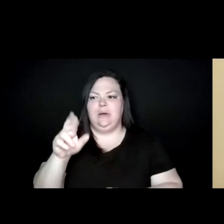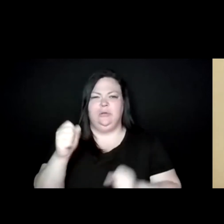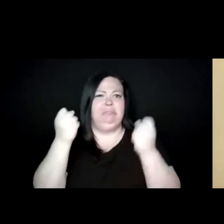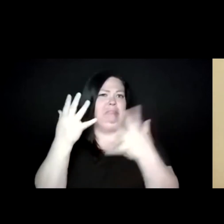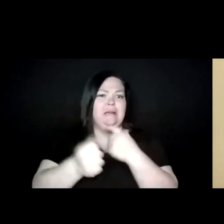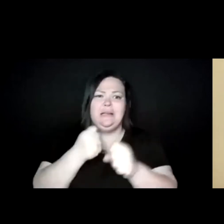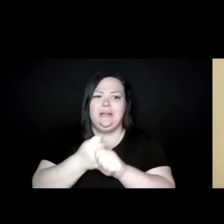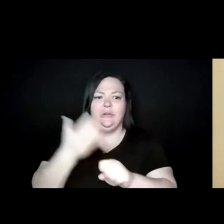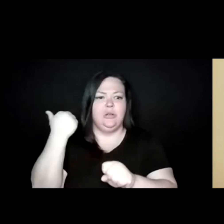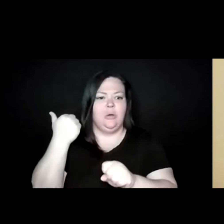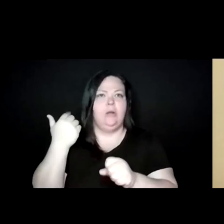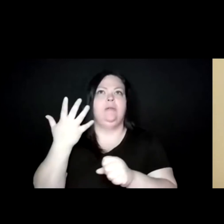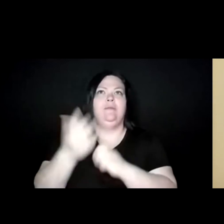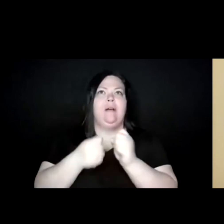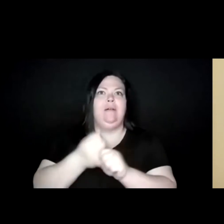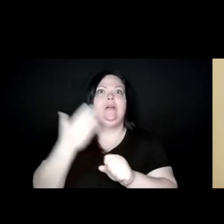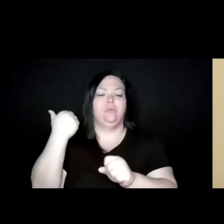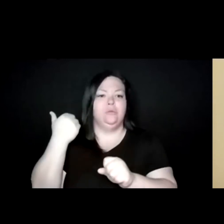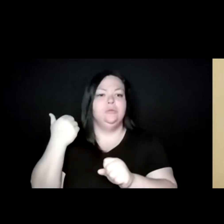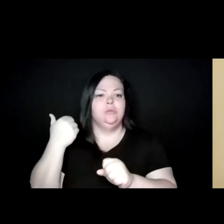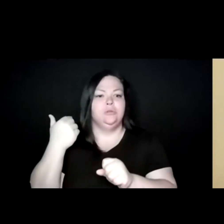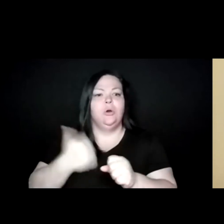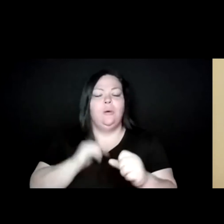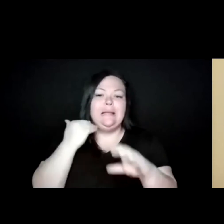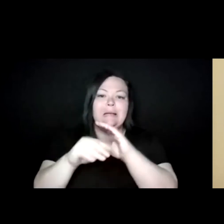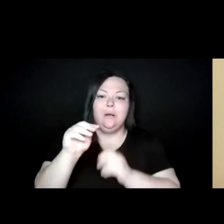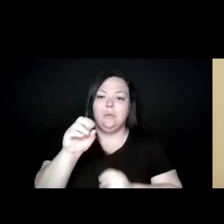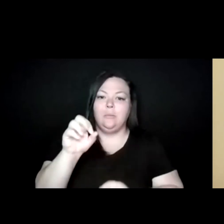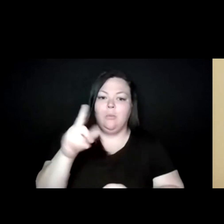it's been five years since we started it, so we, we emailed Morgan, uh, right in the